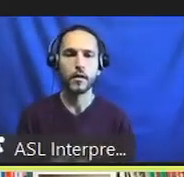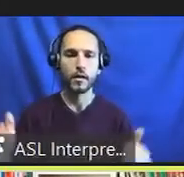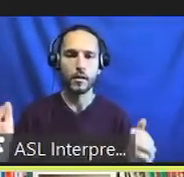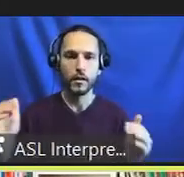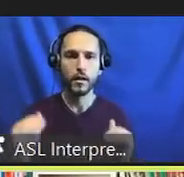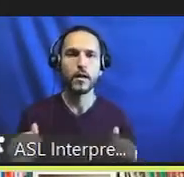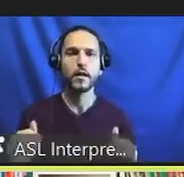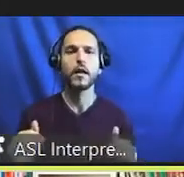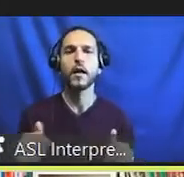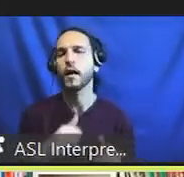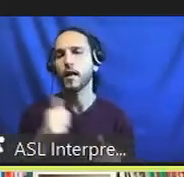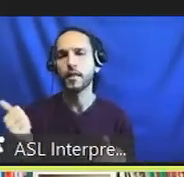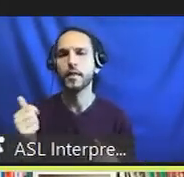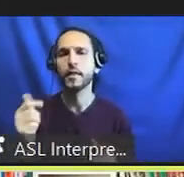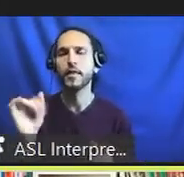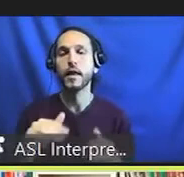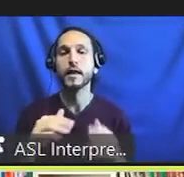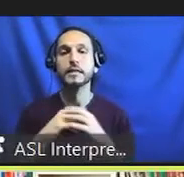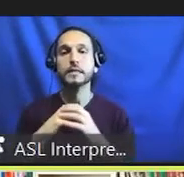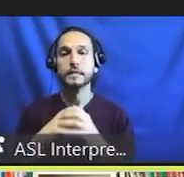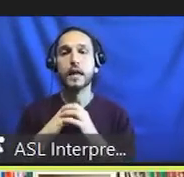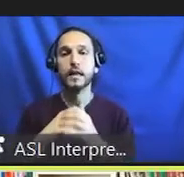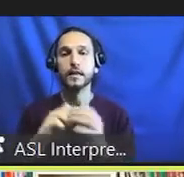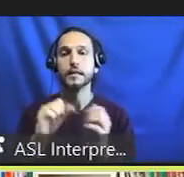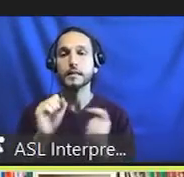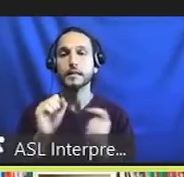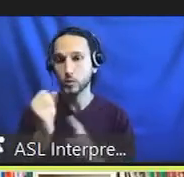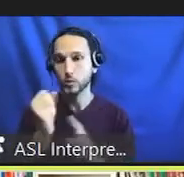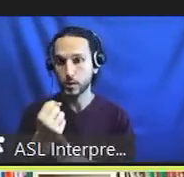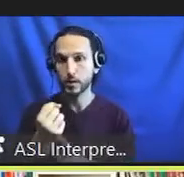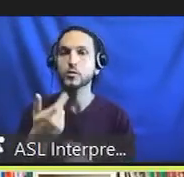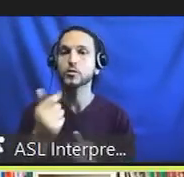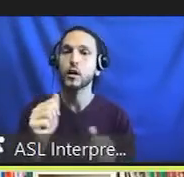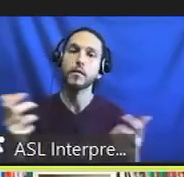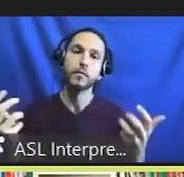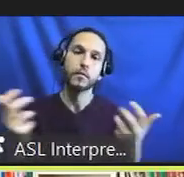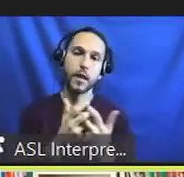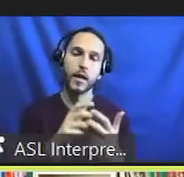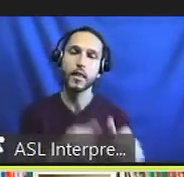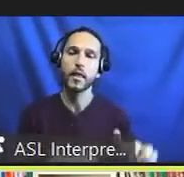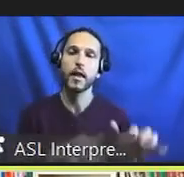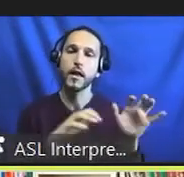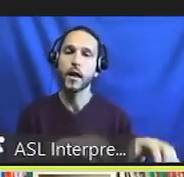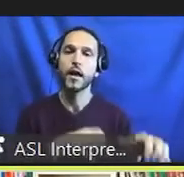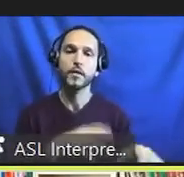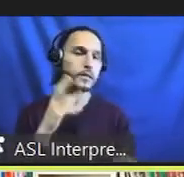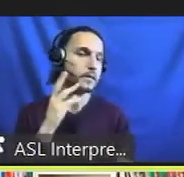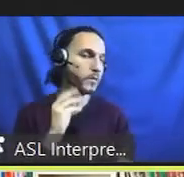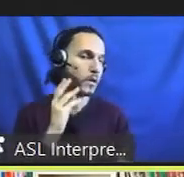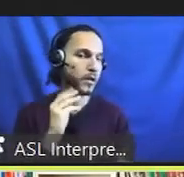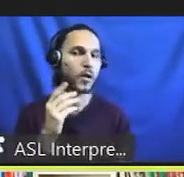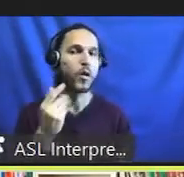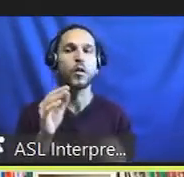was speaking for with for the tactile case, is matching captioner's experience or the interpreter's